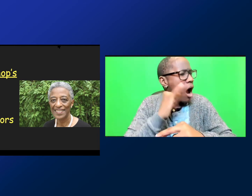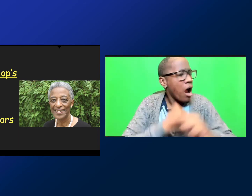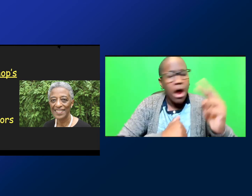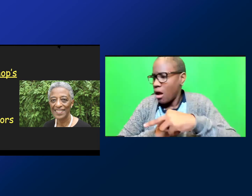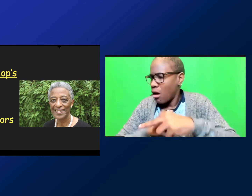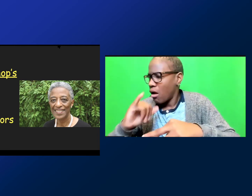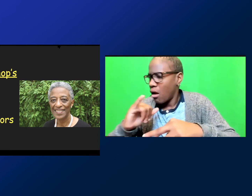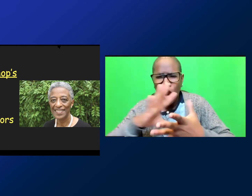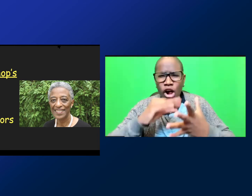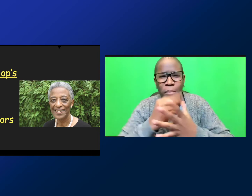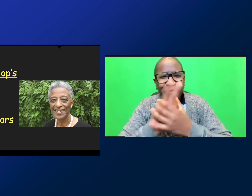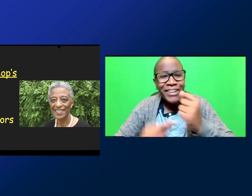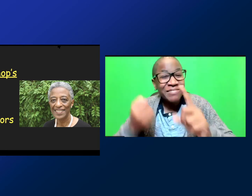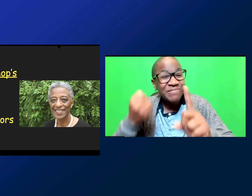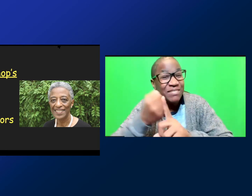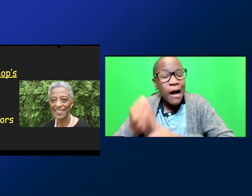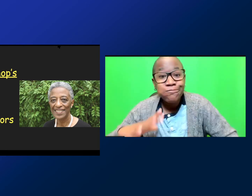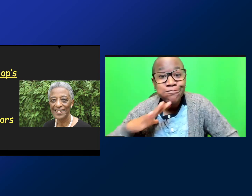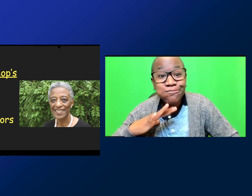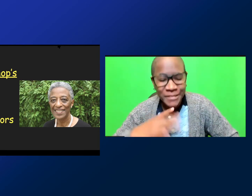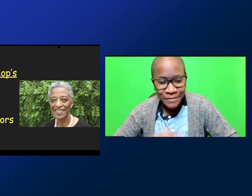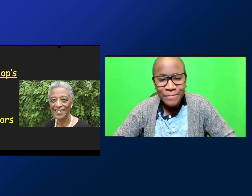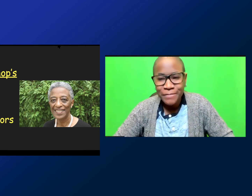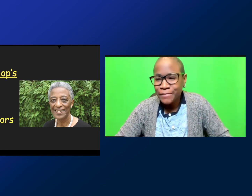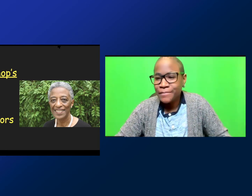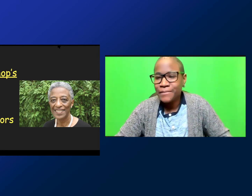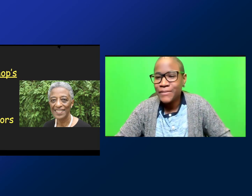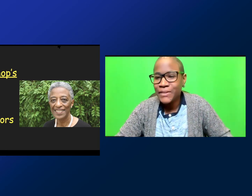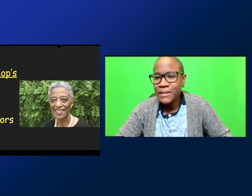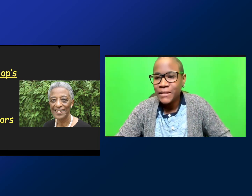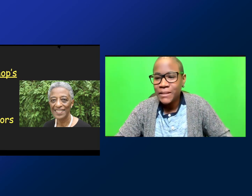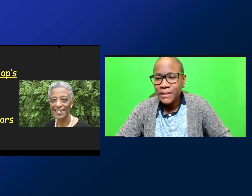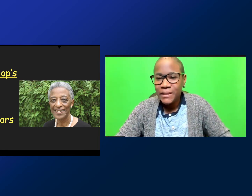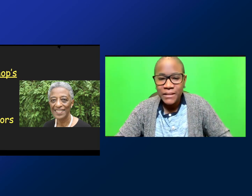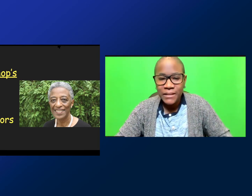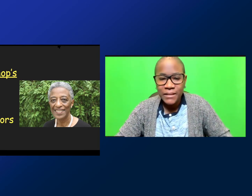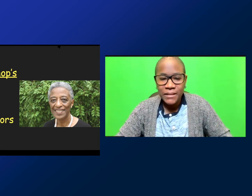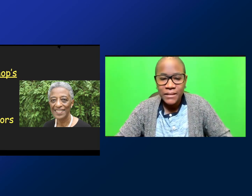to my life you know my neighbors look like me and so when you have a child from both of those groups